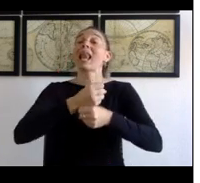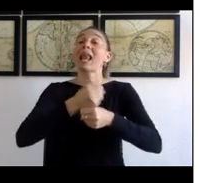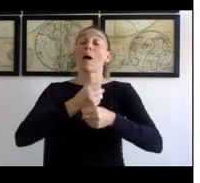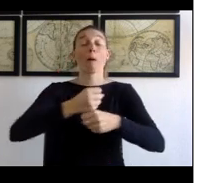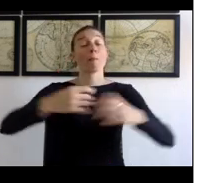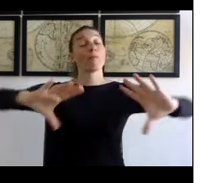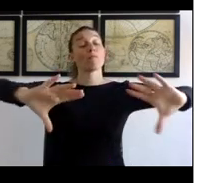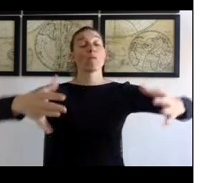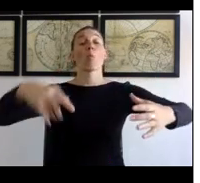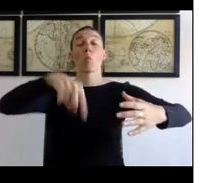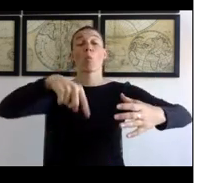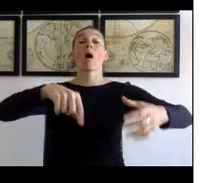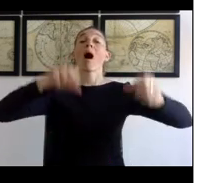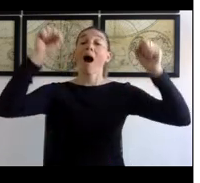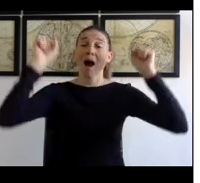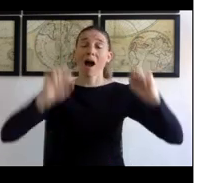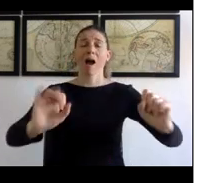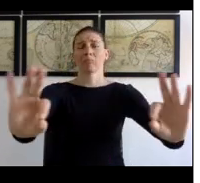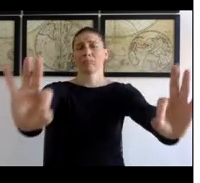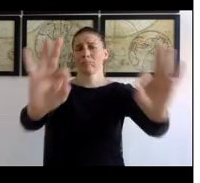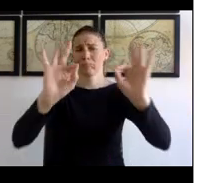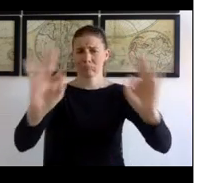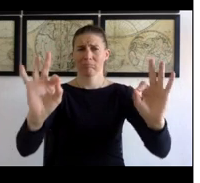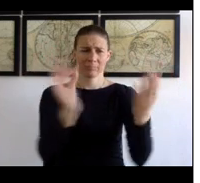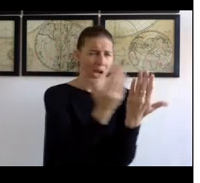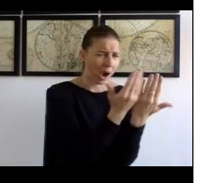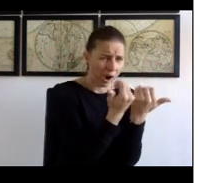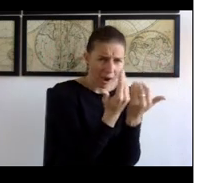to disaggregate all indicators by disability status.